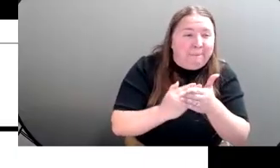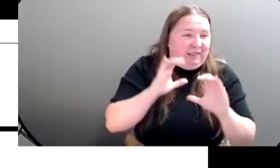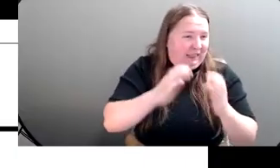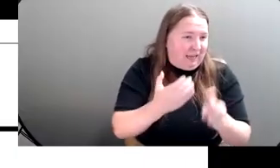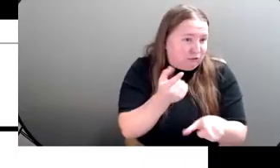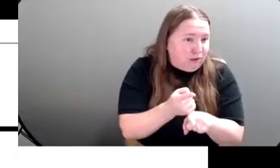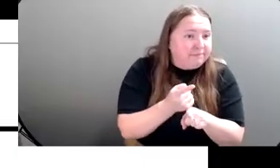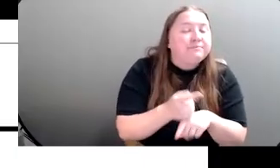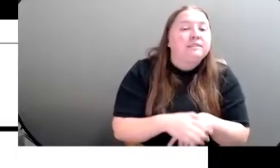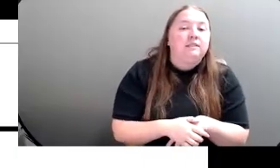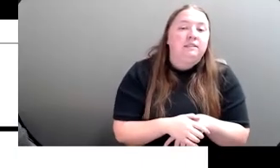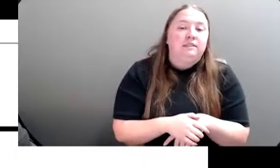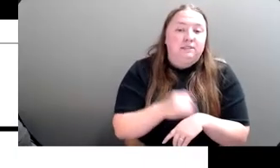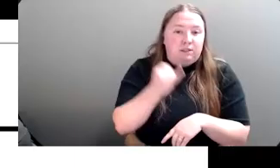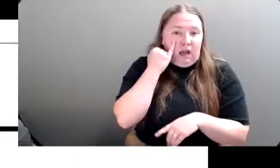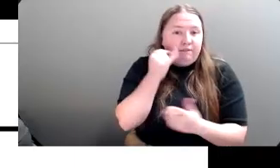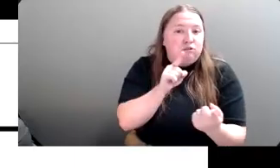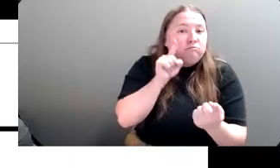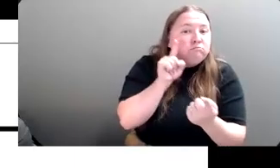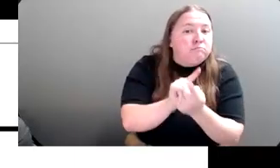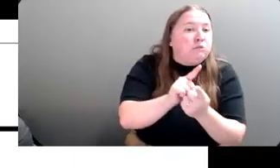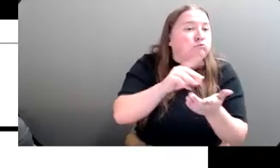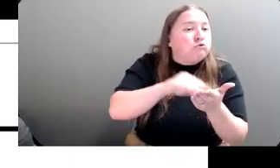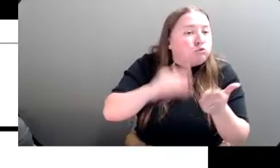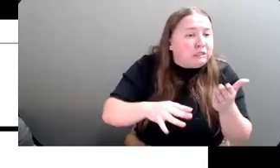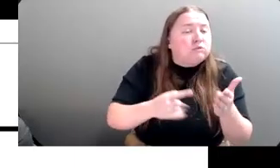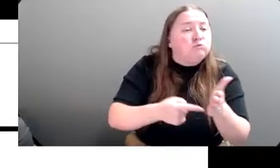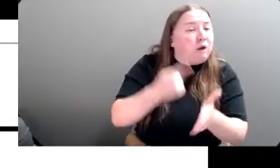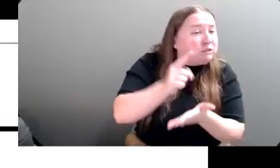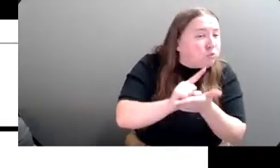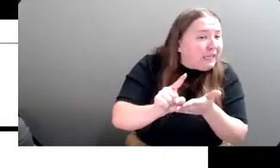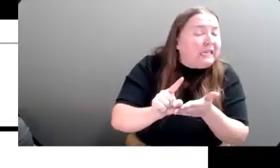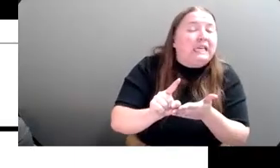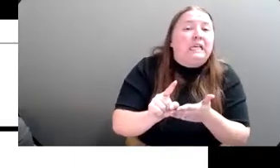And so if you meet with them once a week, and you know,